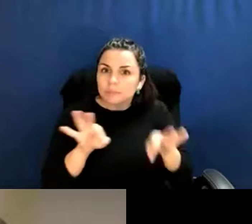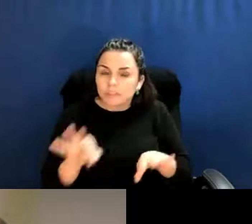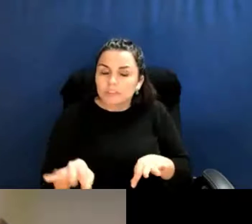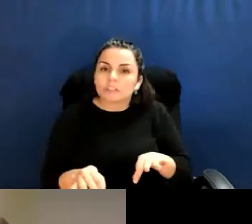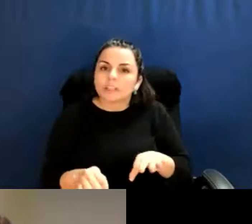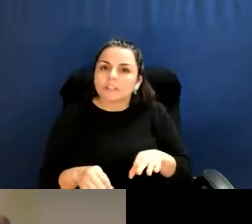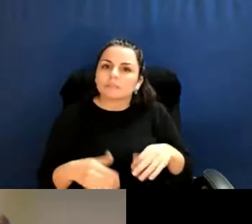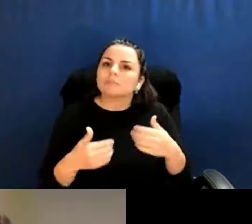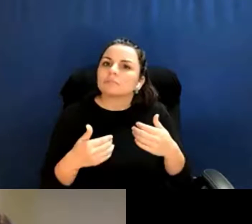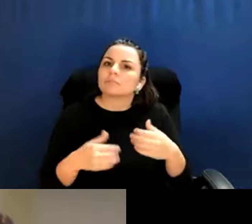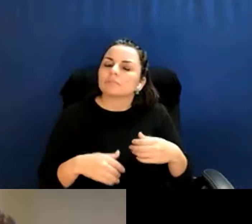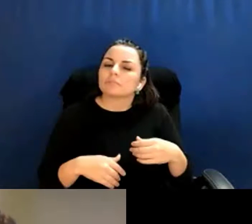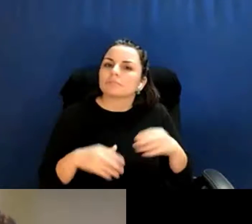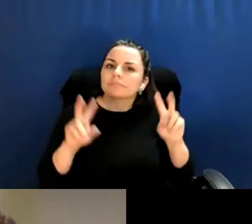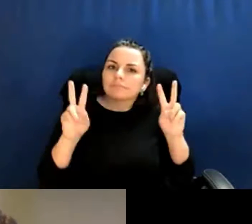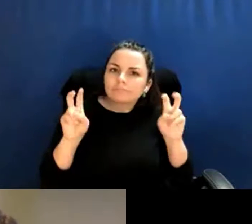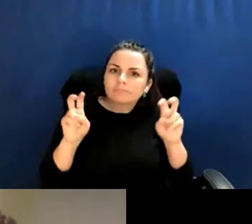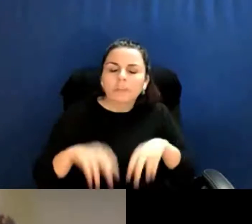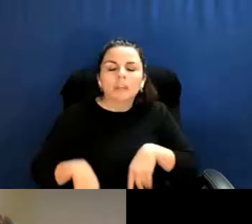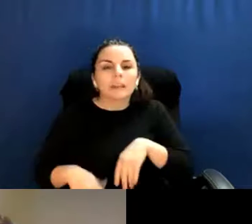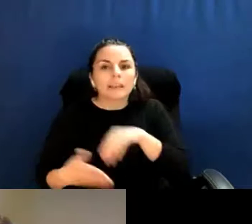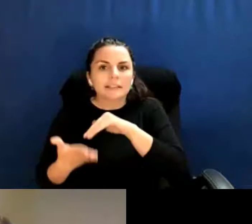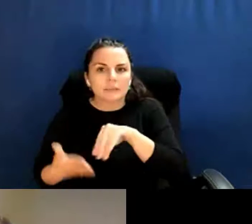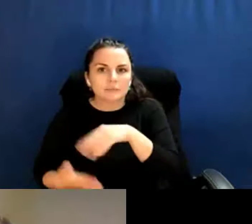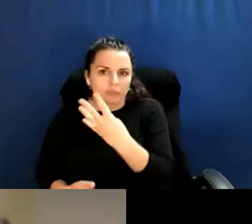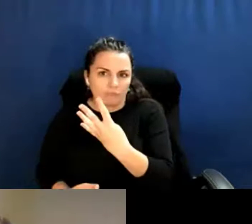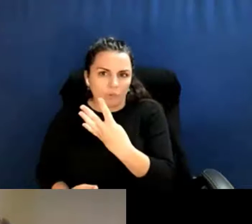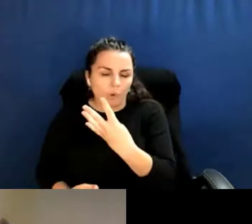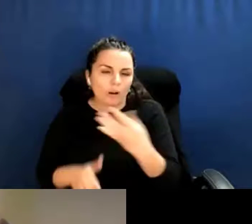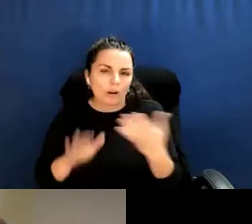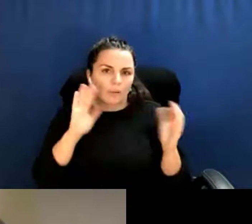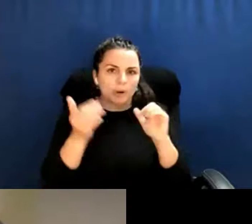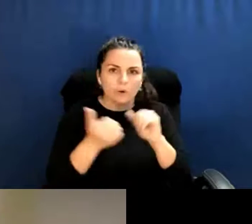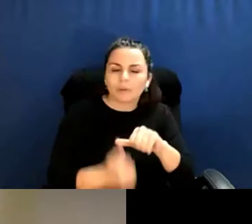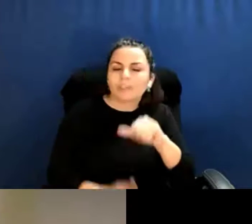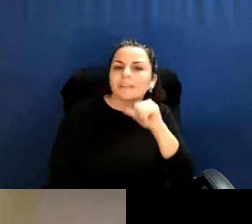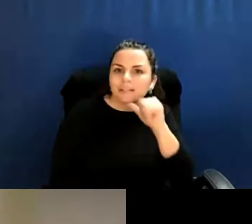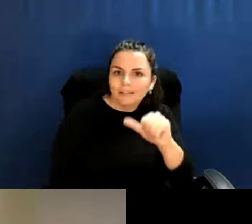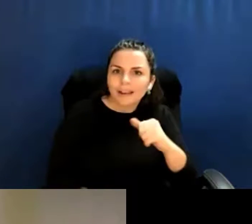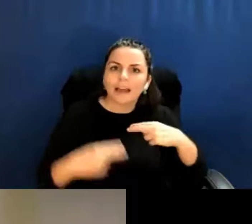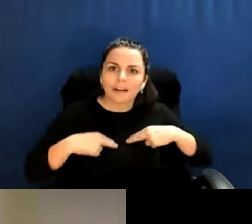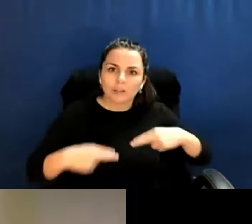and "not human subjects research that uses biospecimens and data."